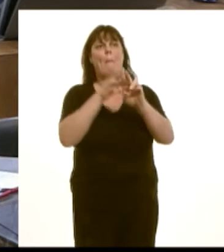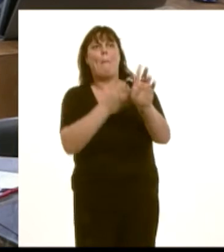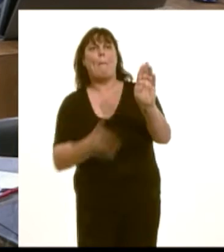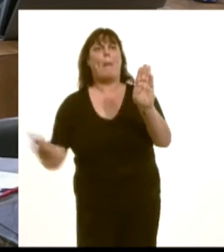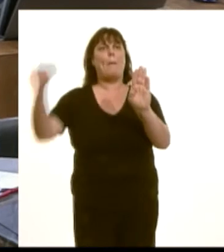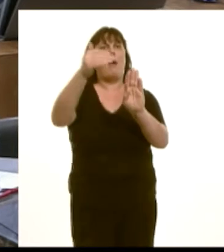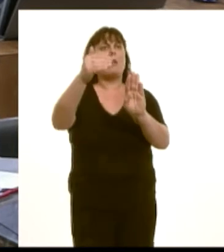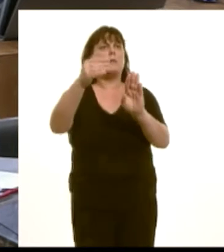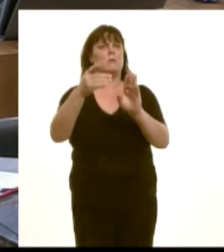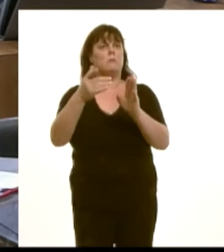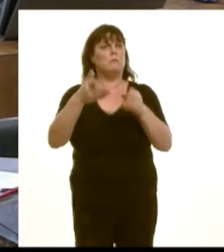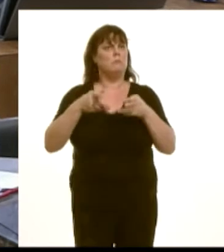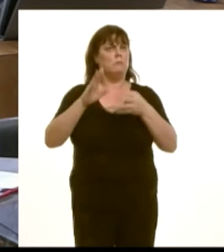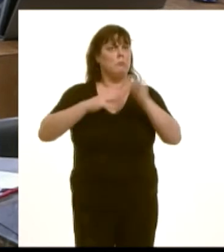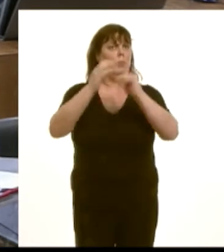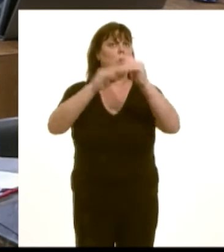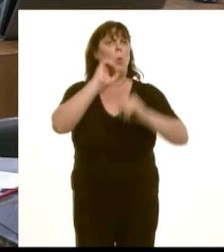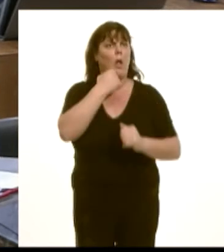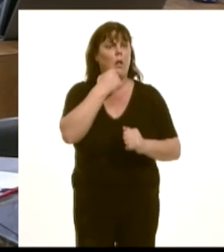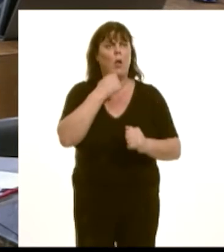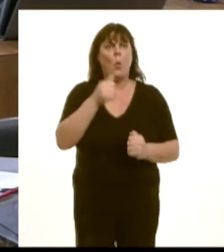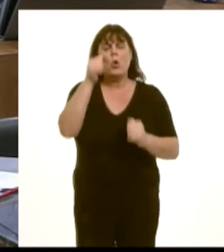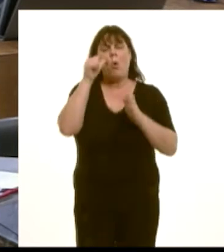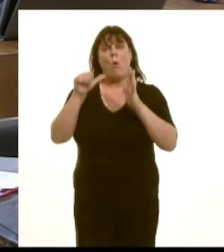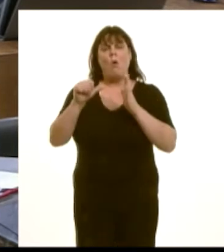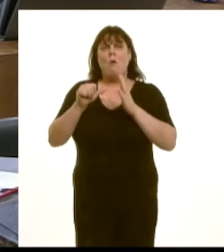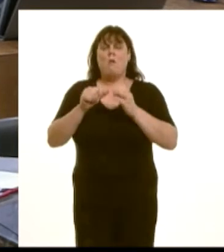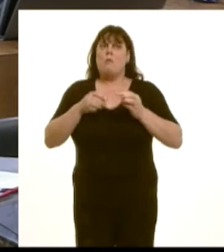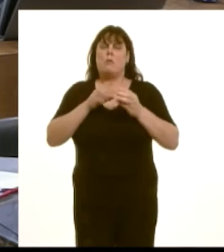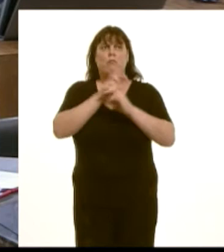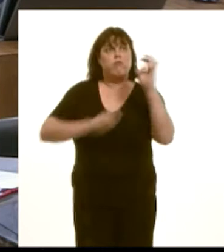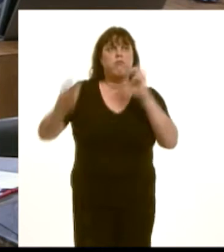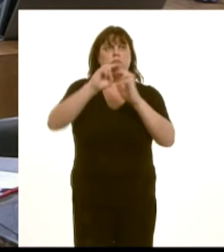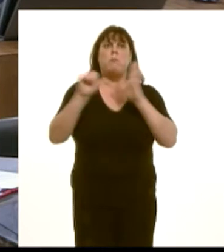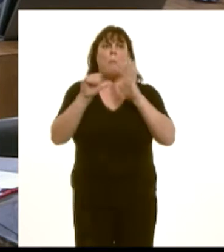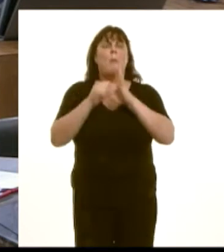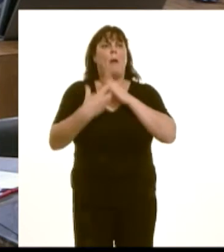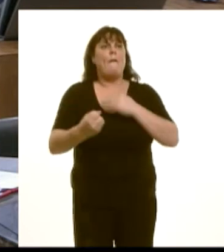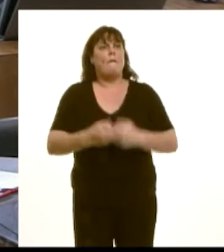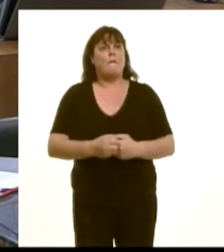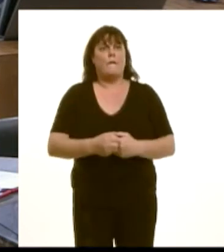this is a problem, and it is not going to go away, this is a problem that is going